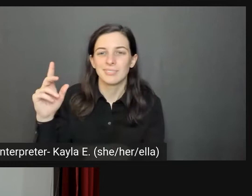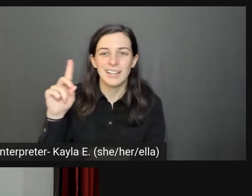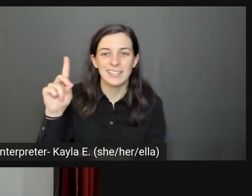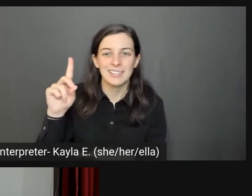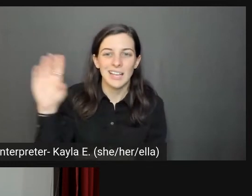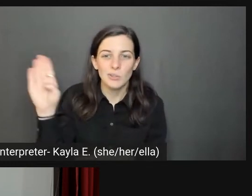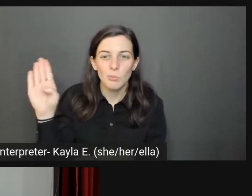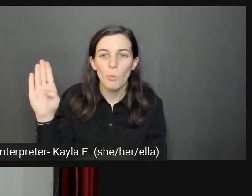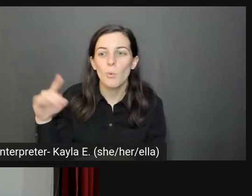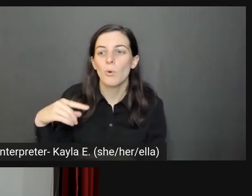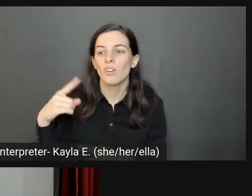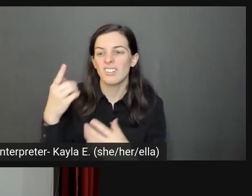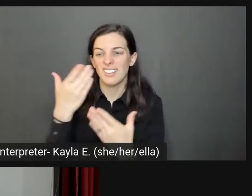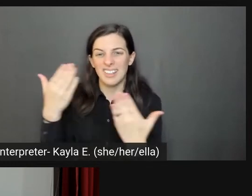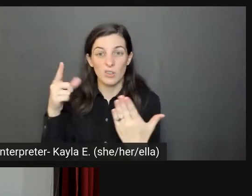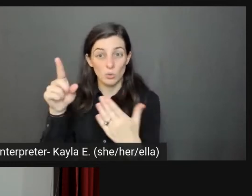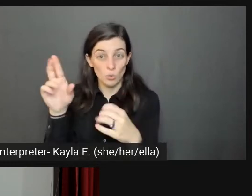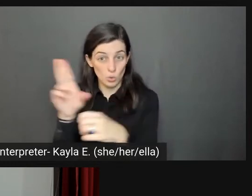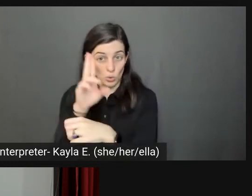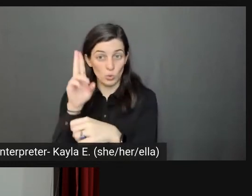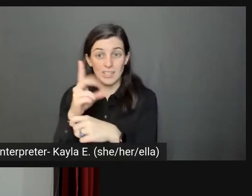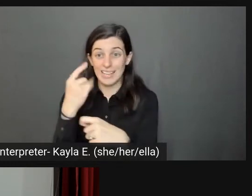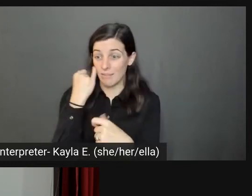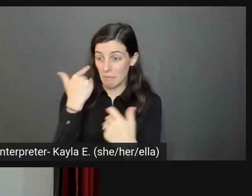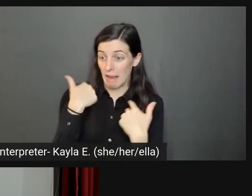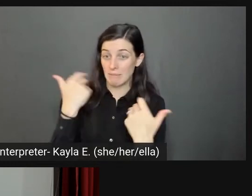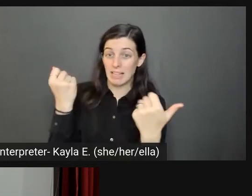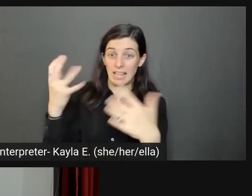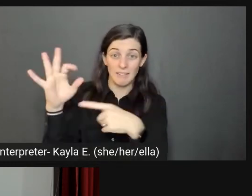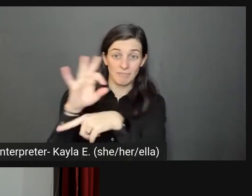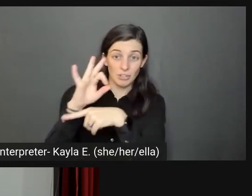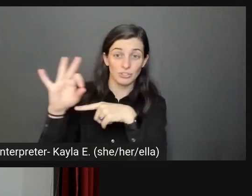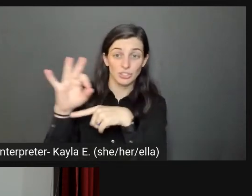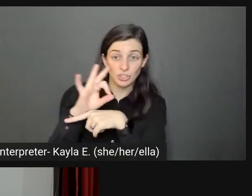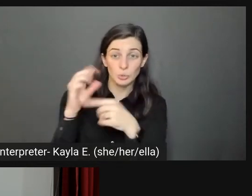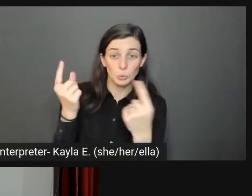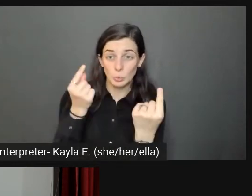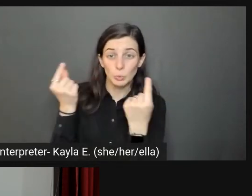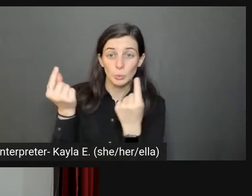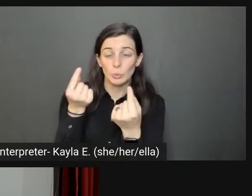that you're using, there's a lot of functions in it, you can generally fix.